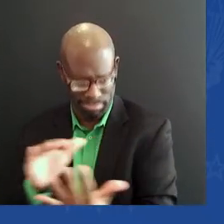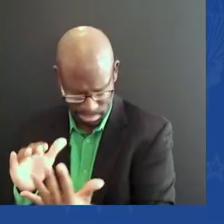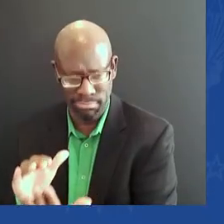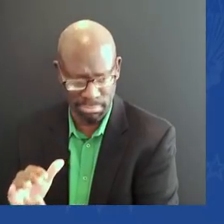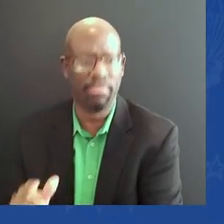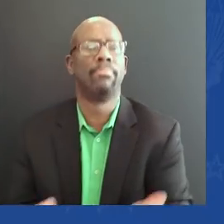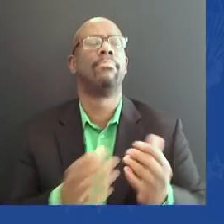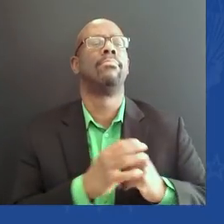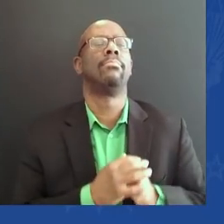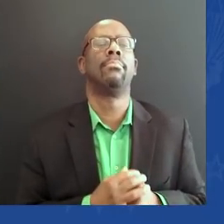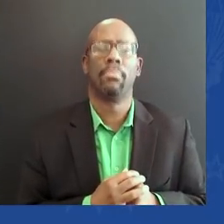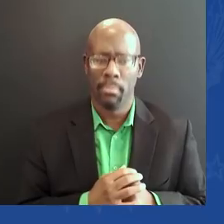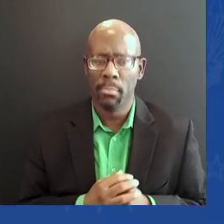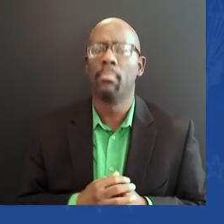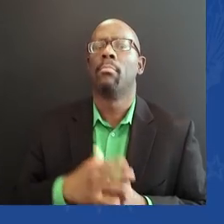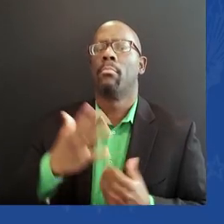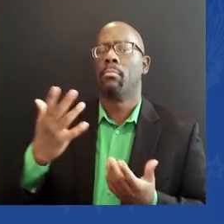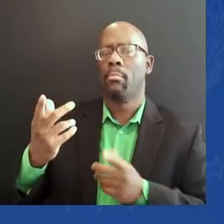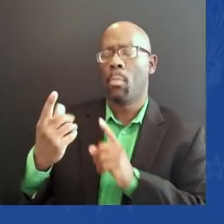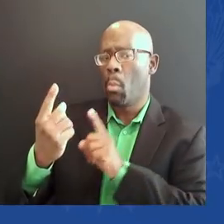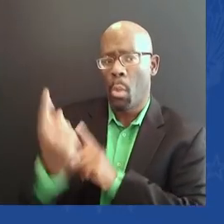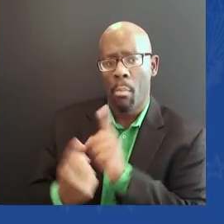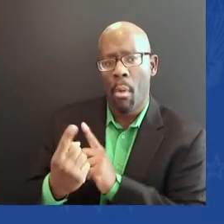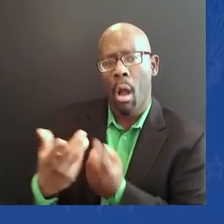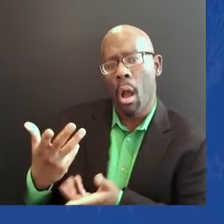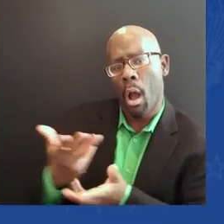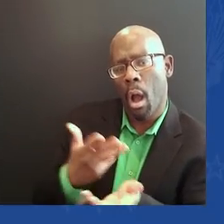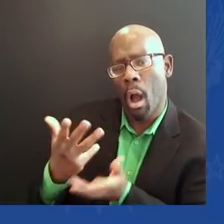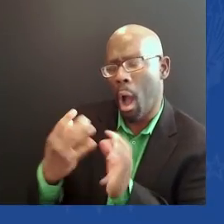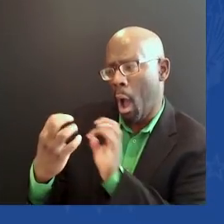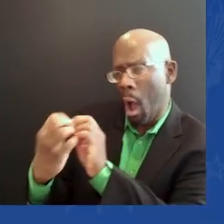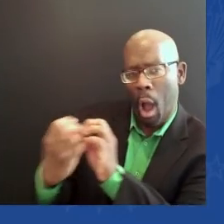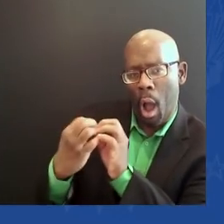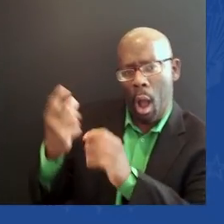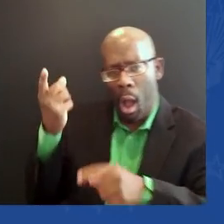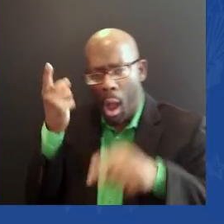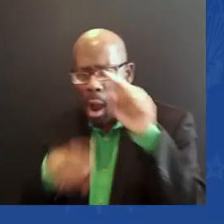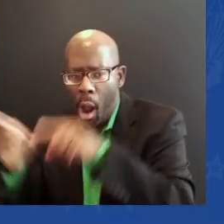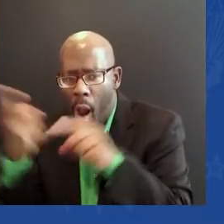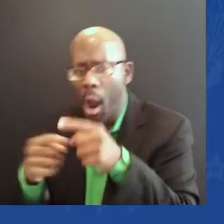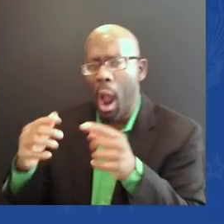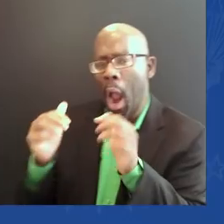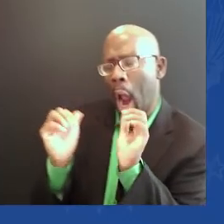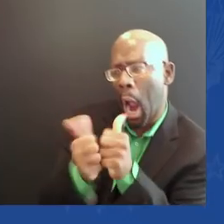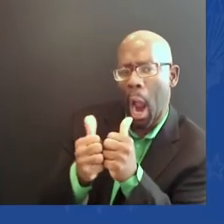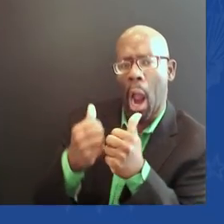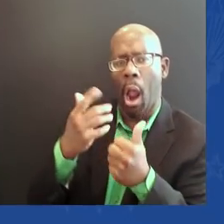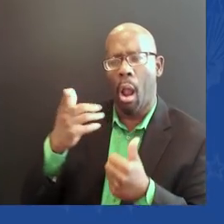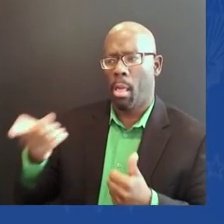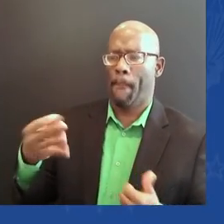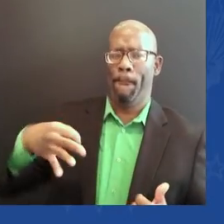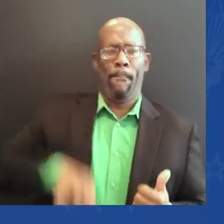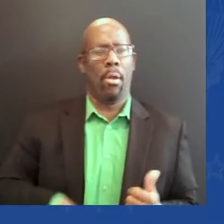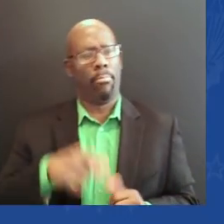personal relationships never feels -- it never ceases to amaze me when it's -- you're looking at someone straight in the eye